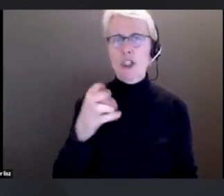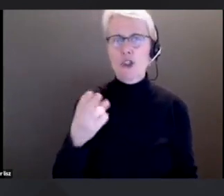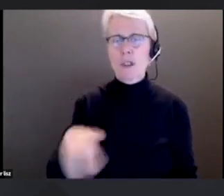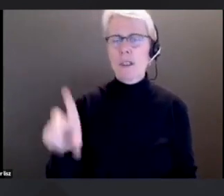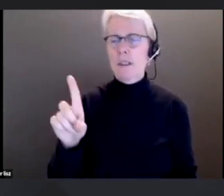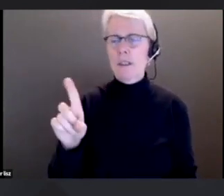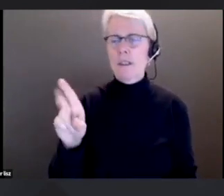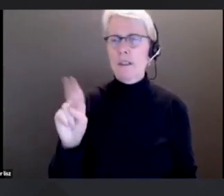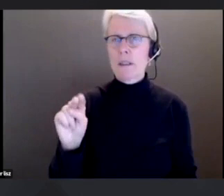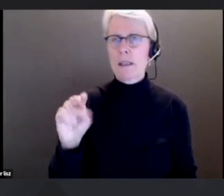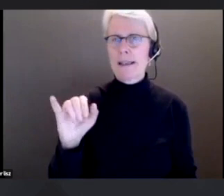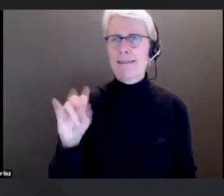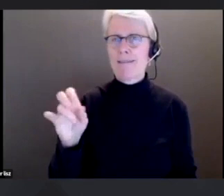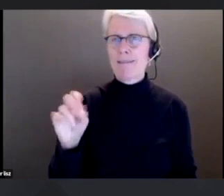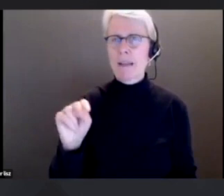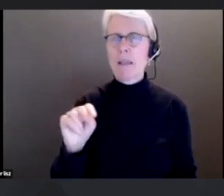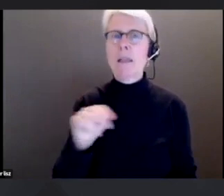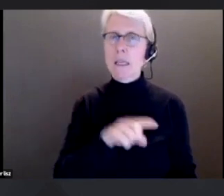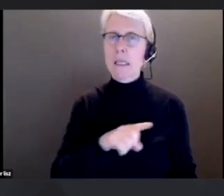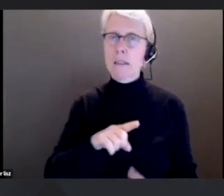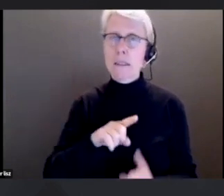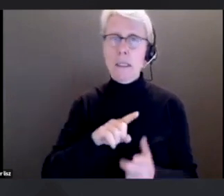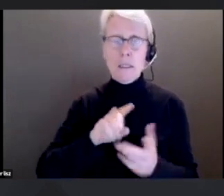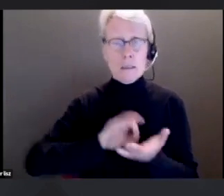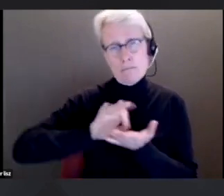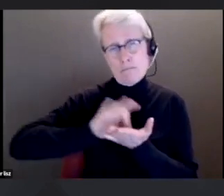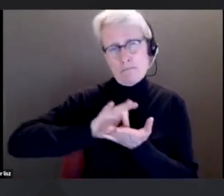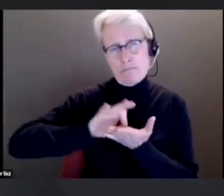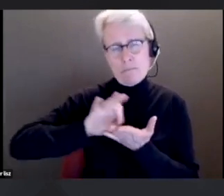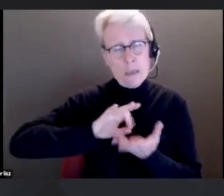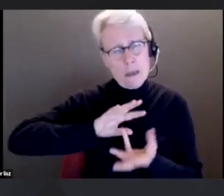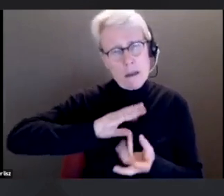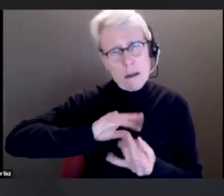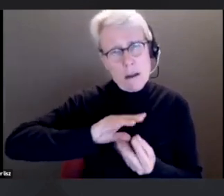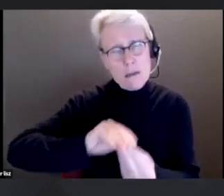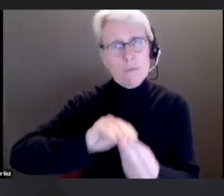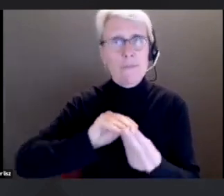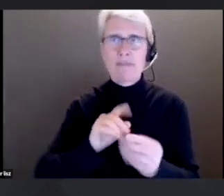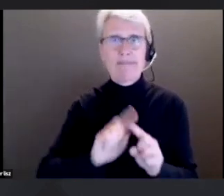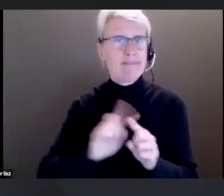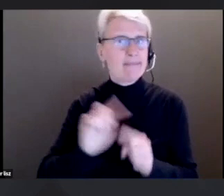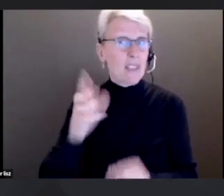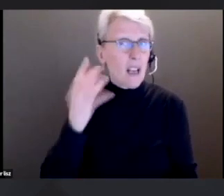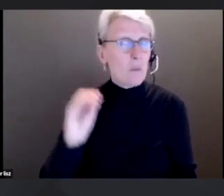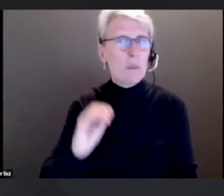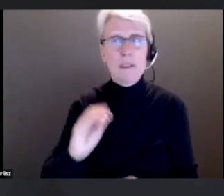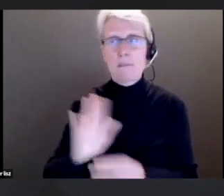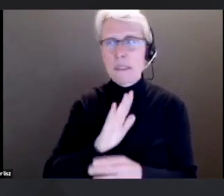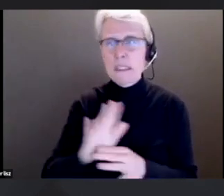data from employers that are actively practicing inclusive recruitment. They look at their stocks and shares and compare them to those that are not